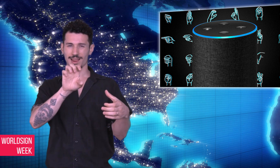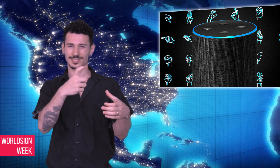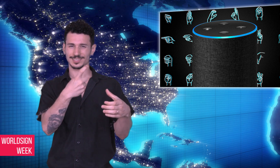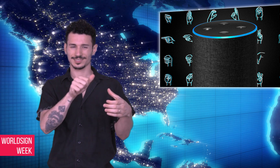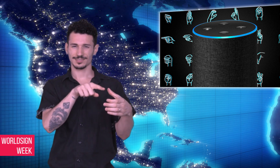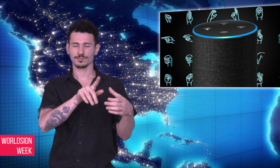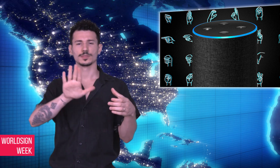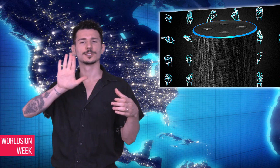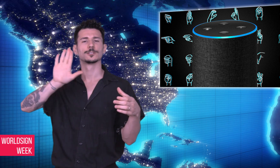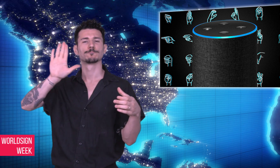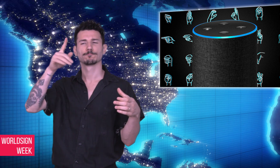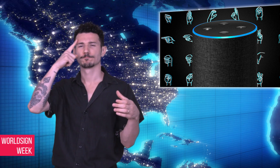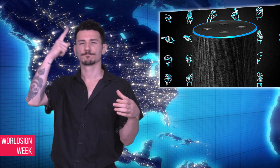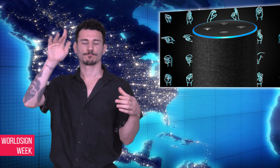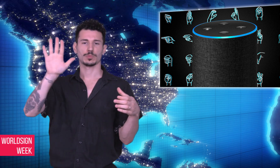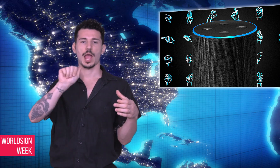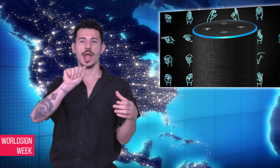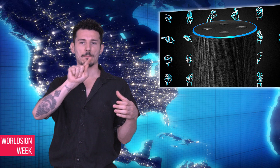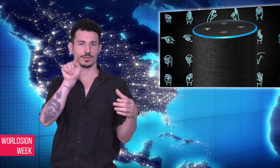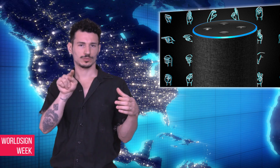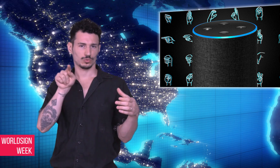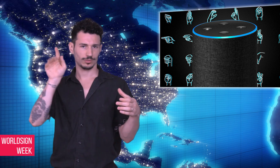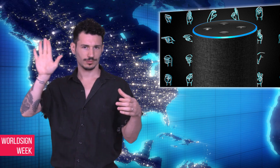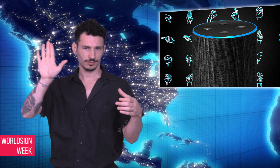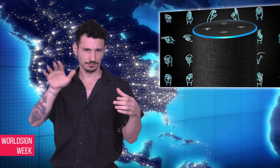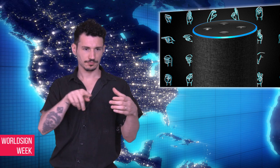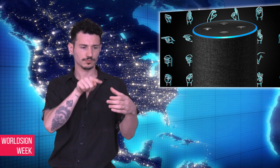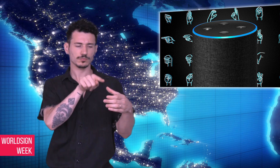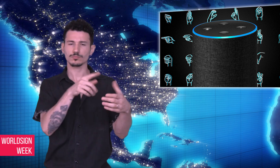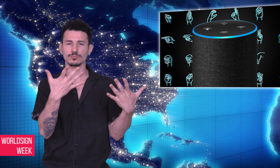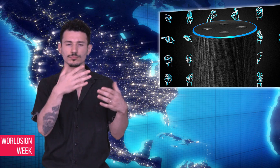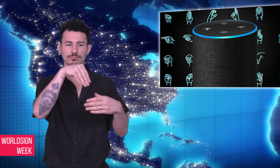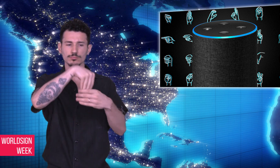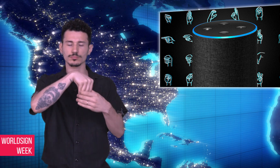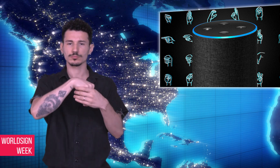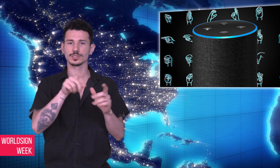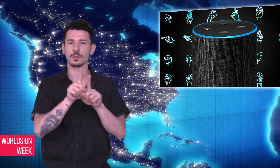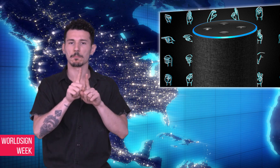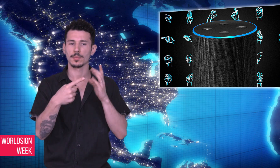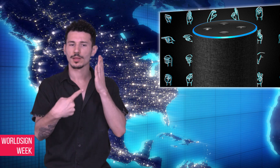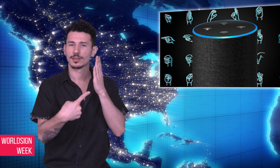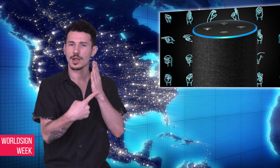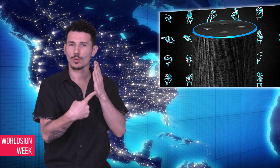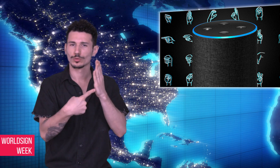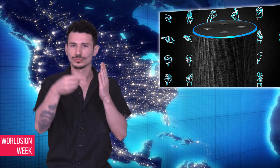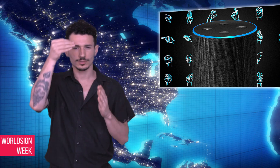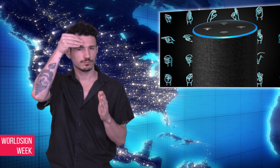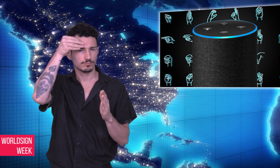Alexa, created by Amazon, is a cloud-based